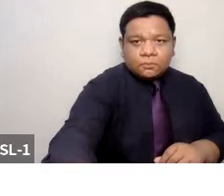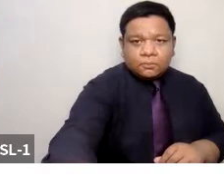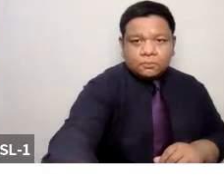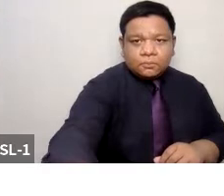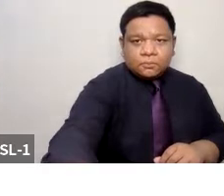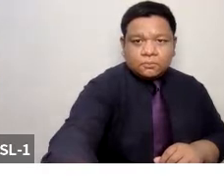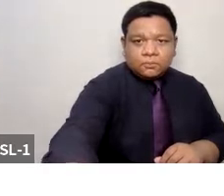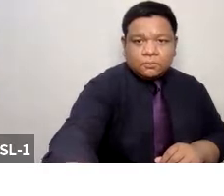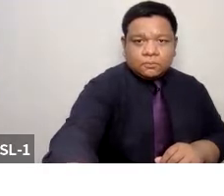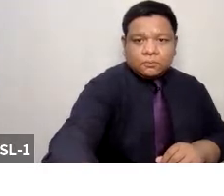Doc Macky?